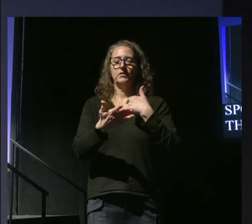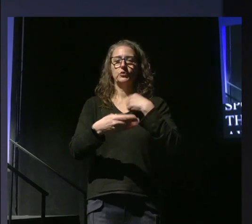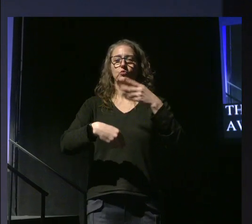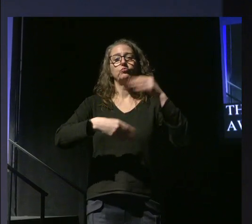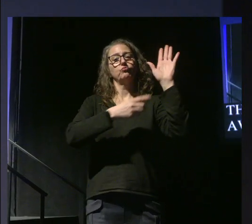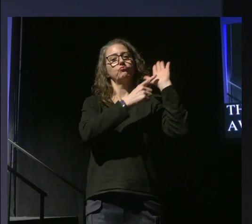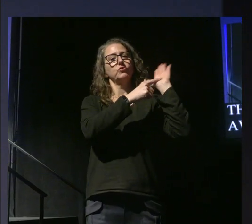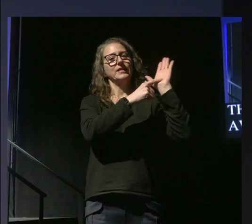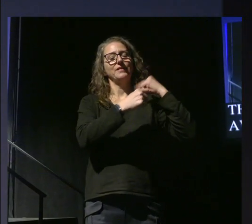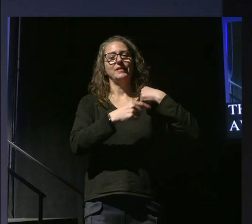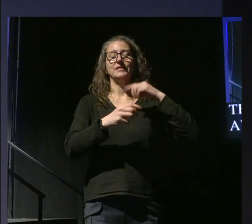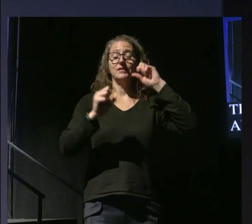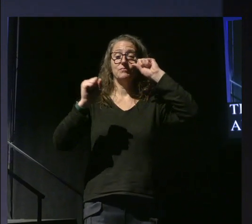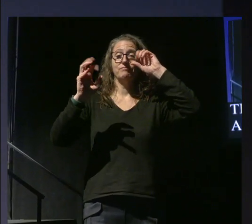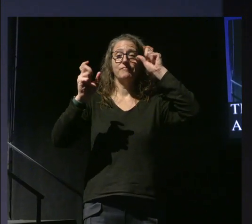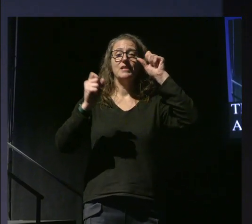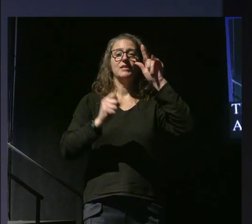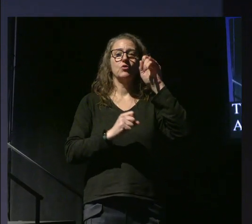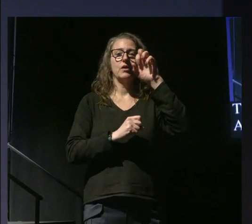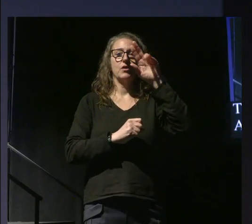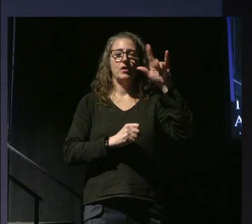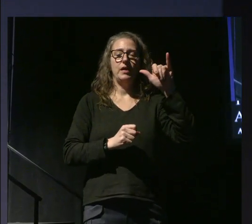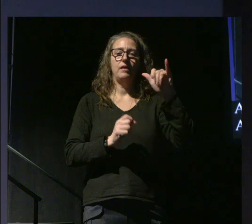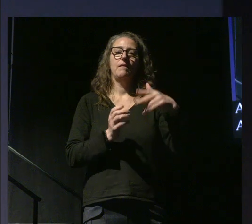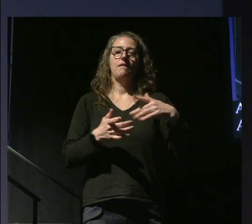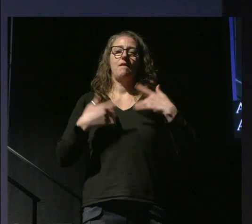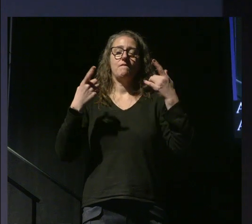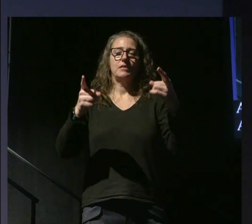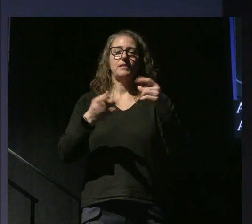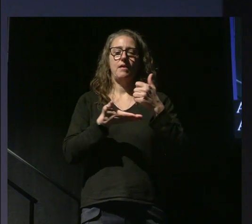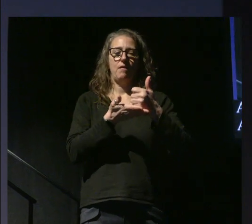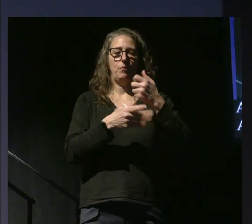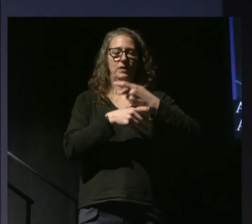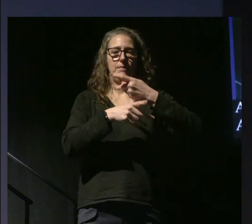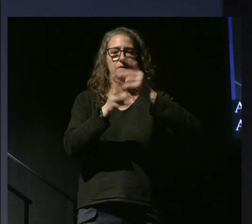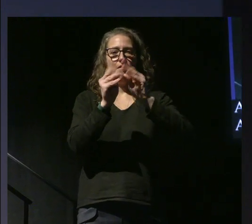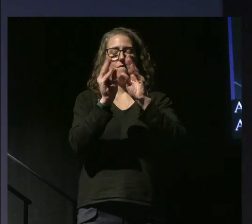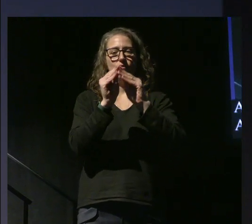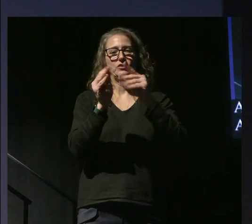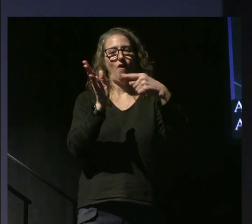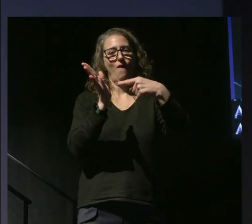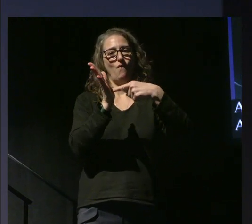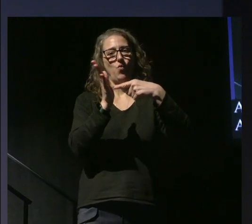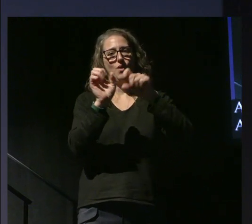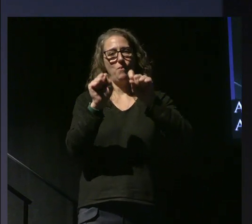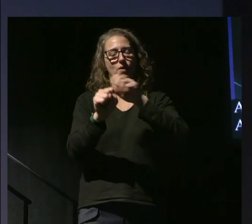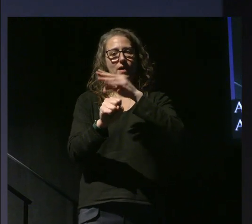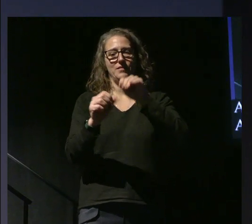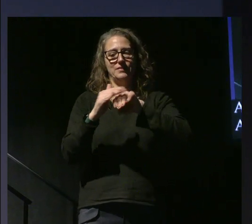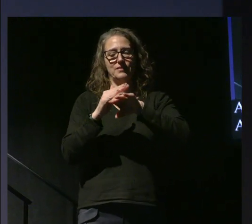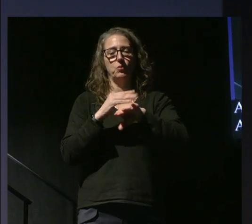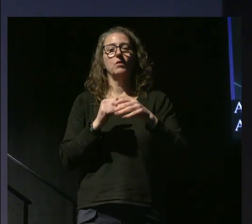and help us keep our conference affordable and accessible. Please join me in thanking all of our conference sponsors